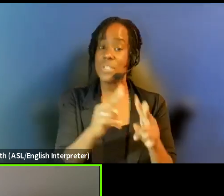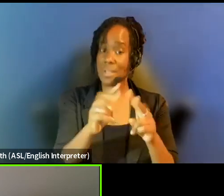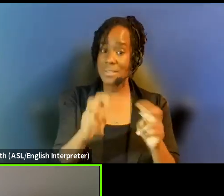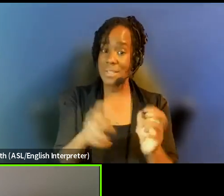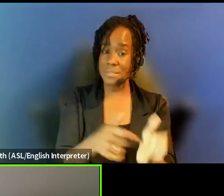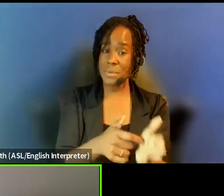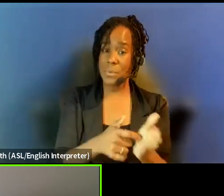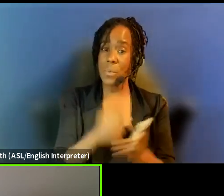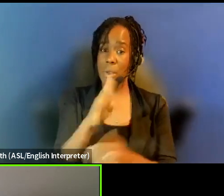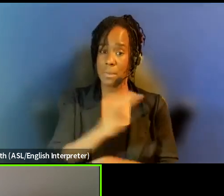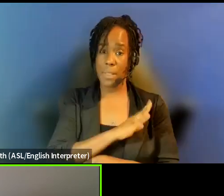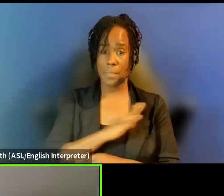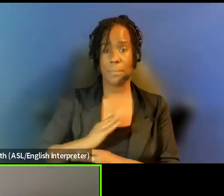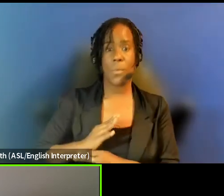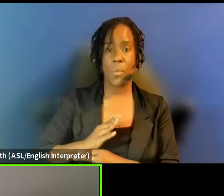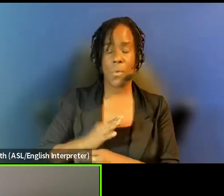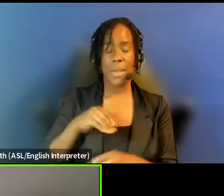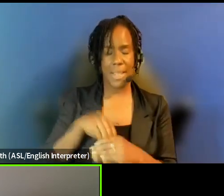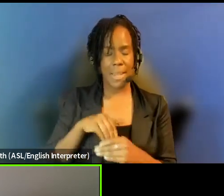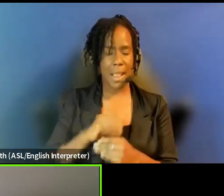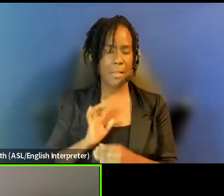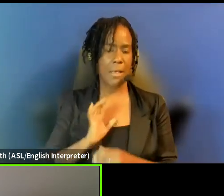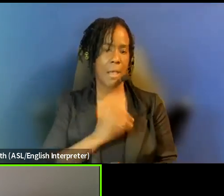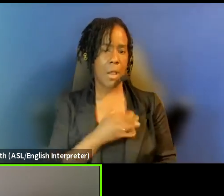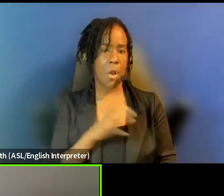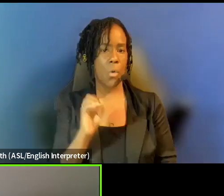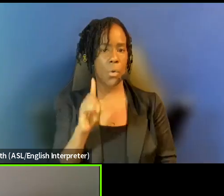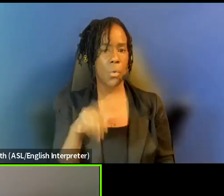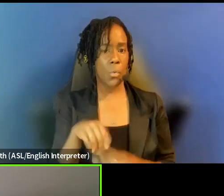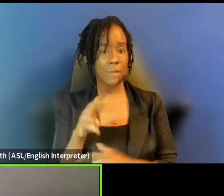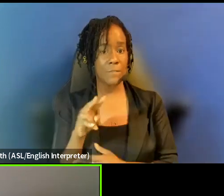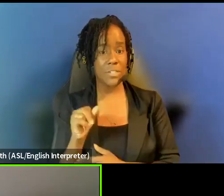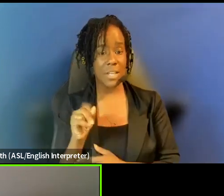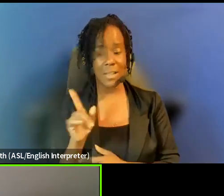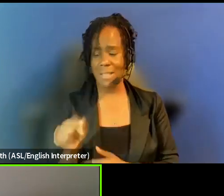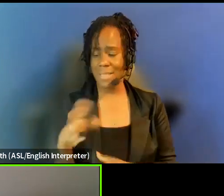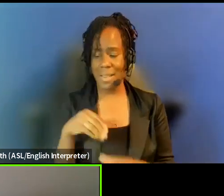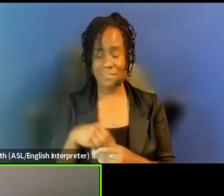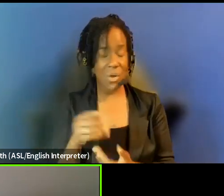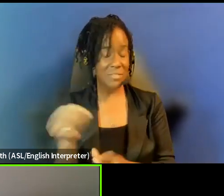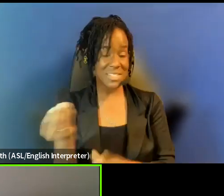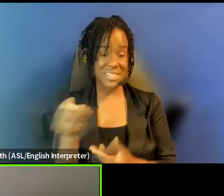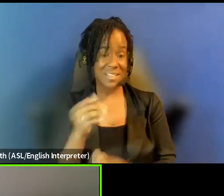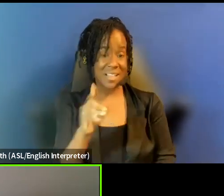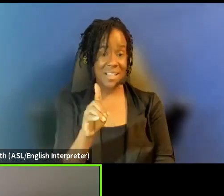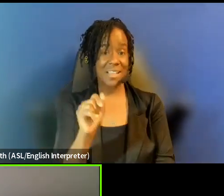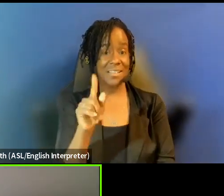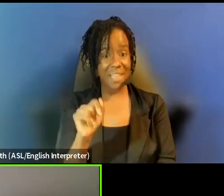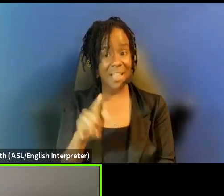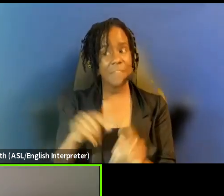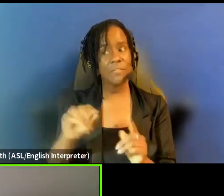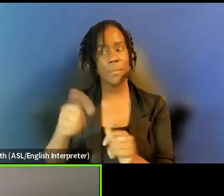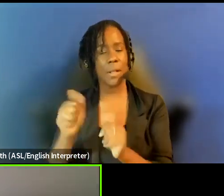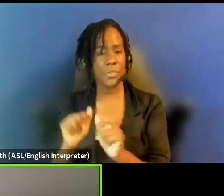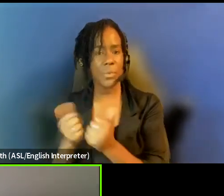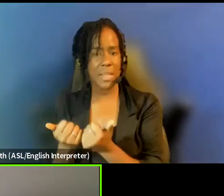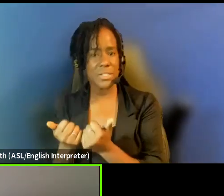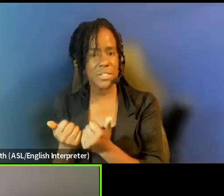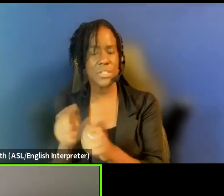with disabilities and family members want and need. So that is really our priority with the assessments.